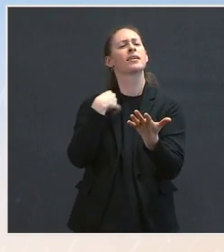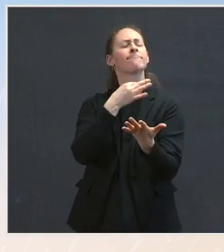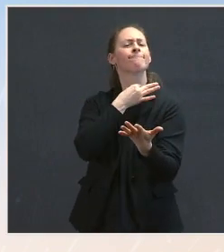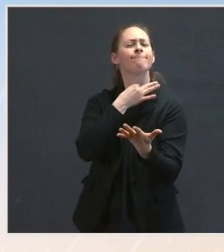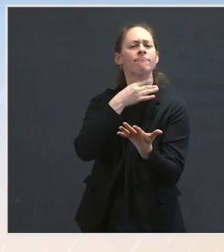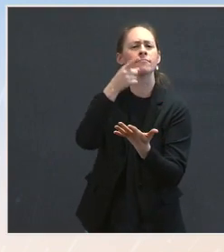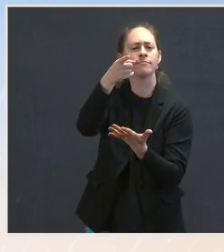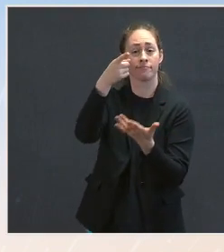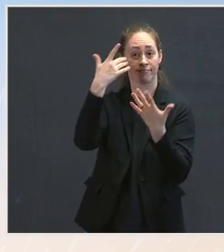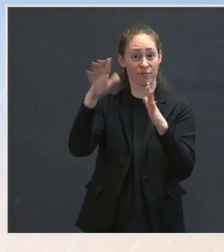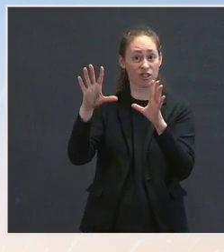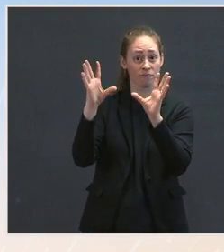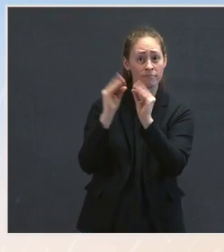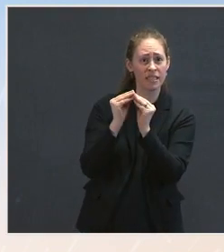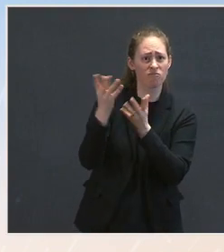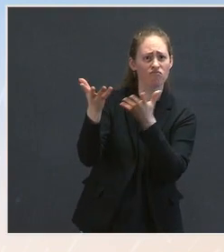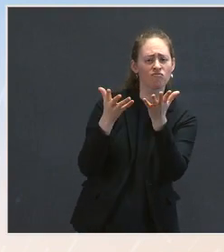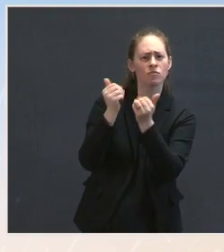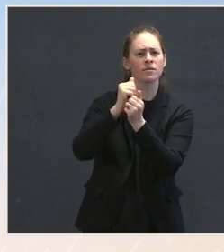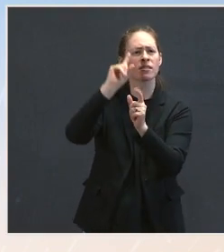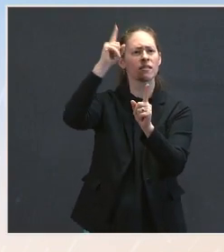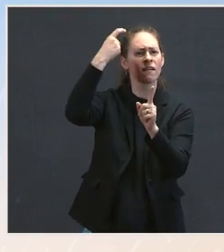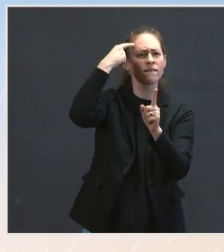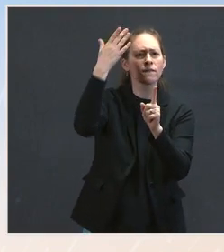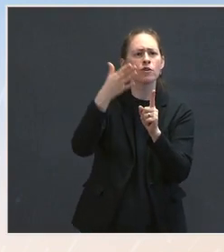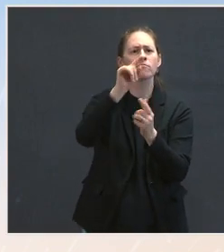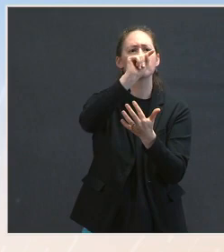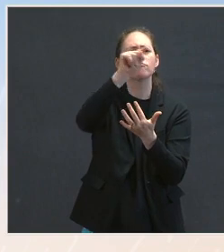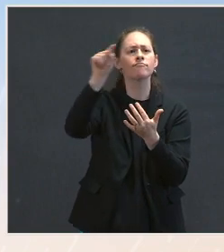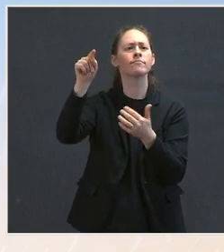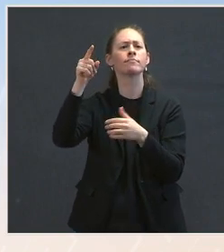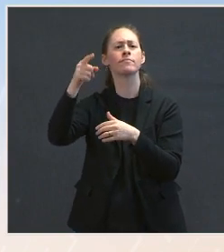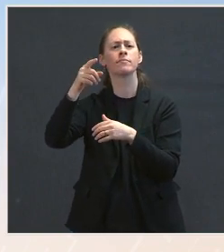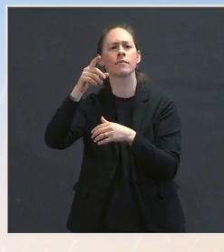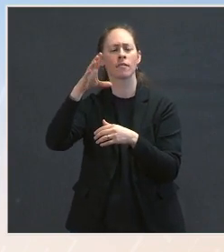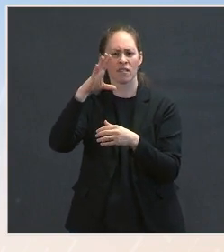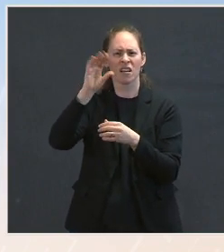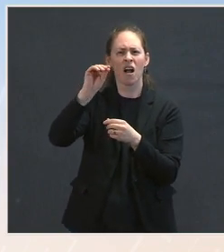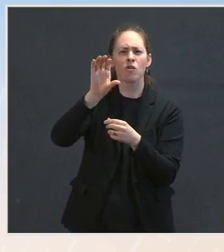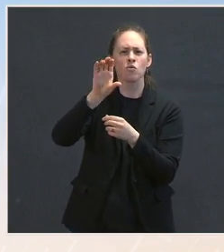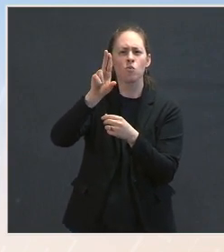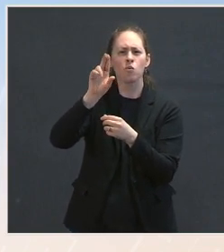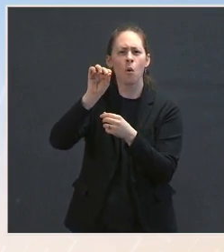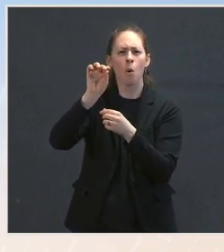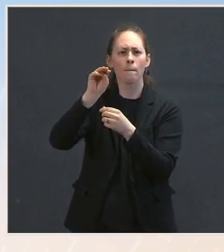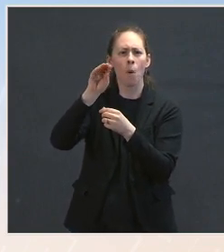Andrew Cuomo, is being accused of sexual harassment by a former staffer named Lindsey Boylan.